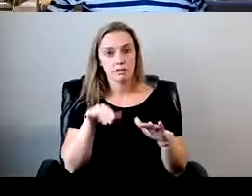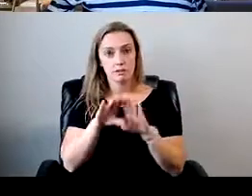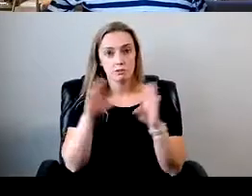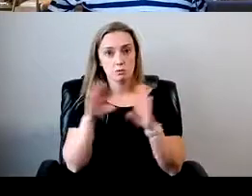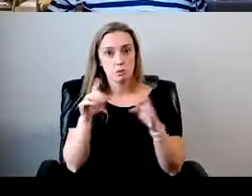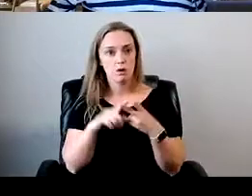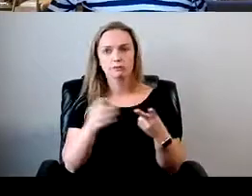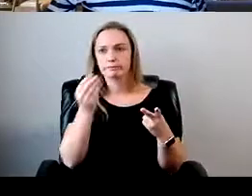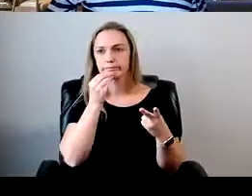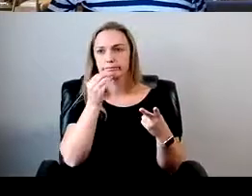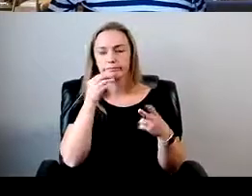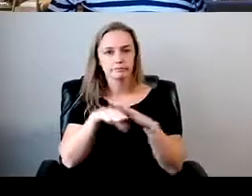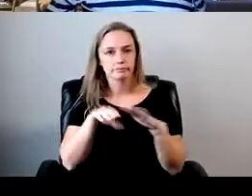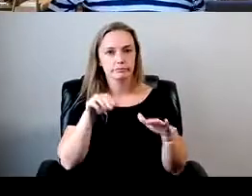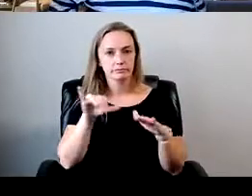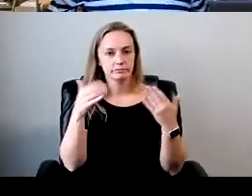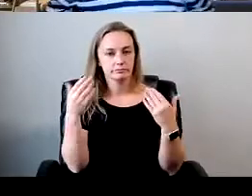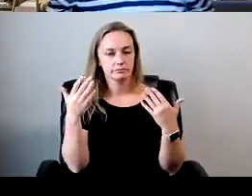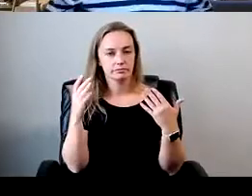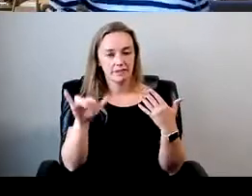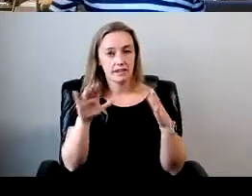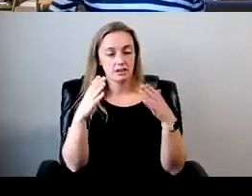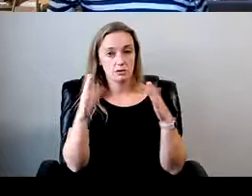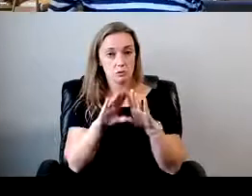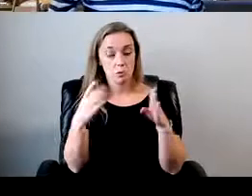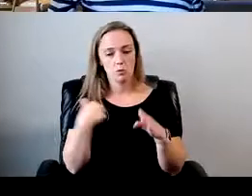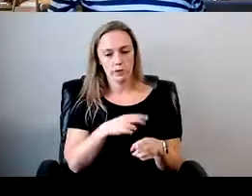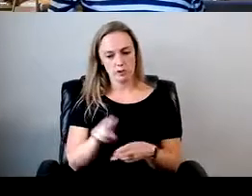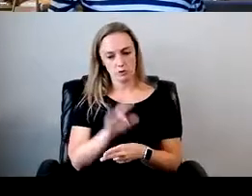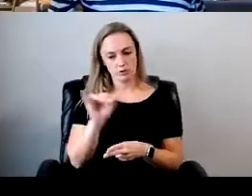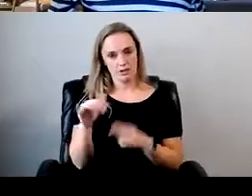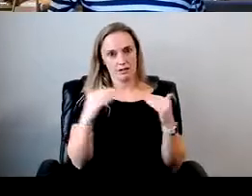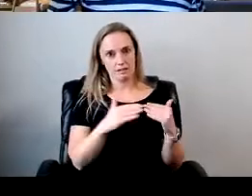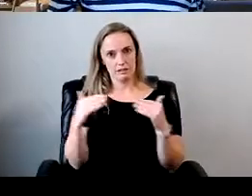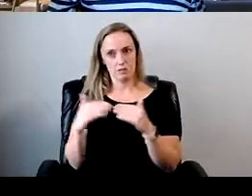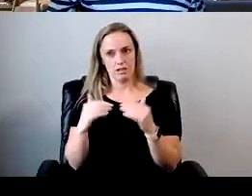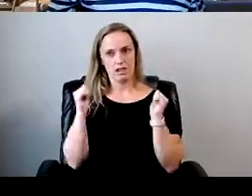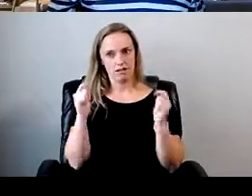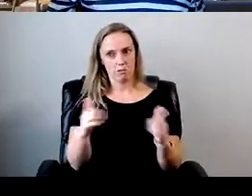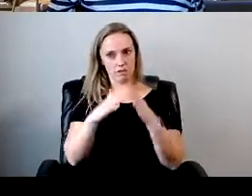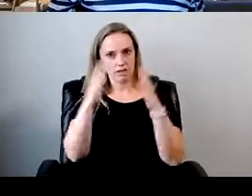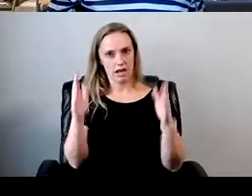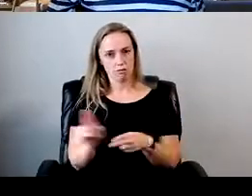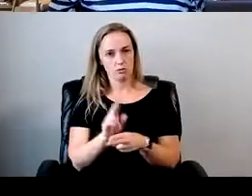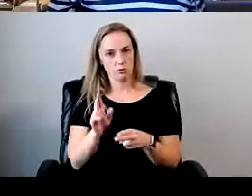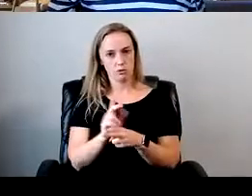We use it as equally, everybody in the house uses it is equally as I do.